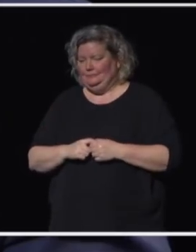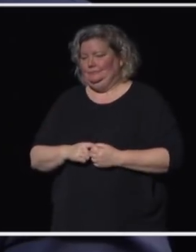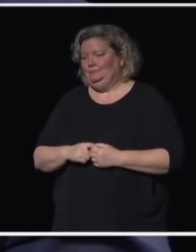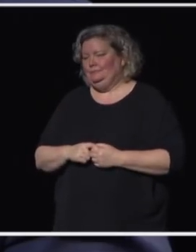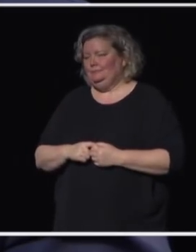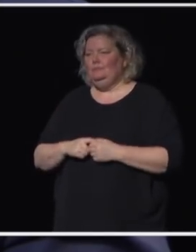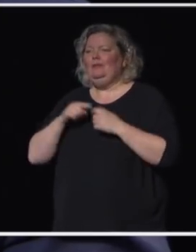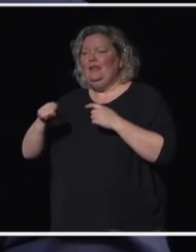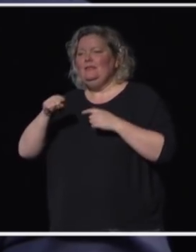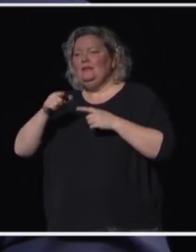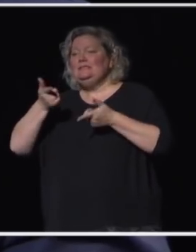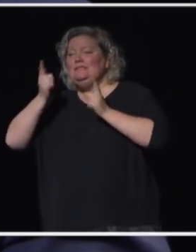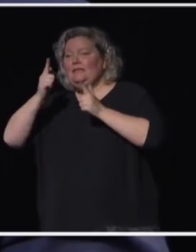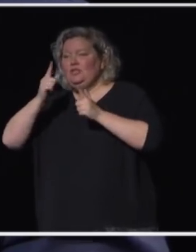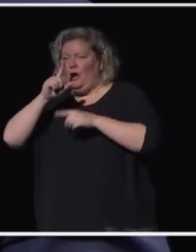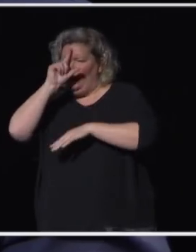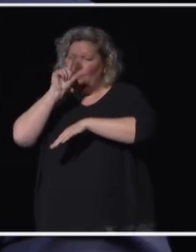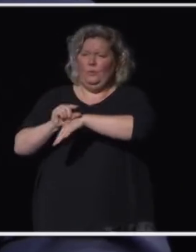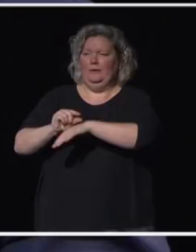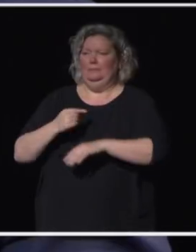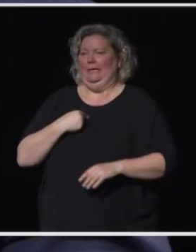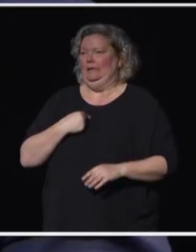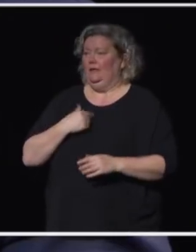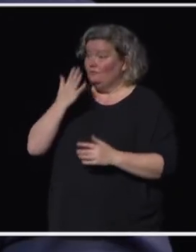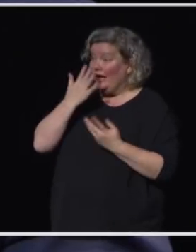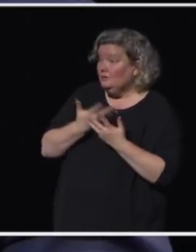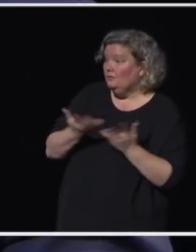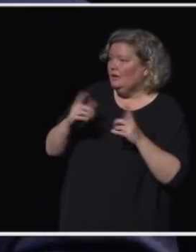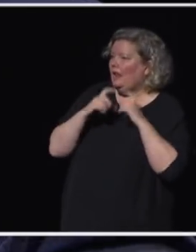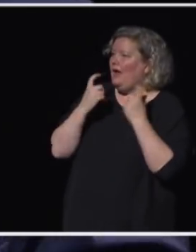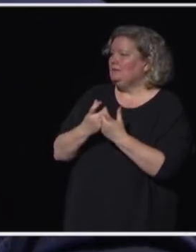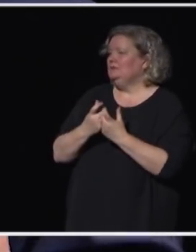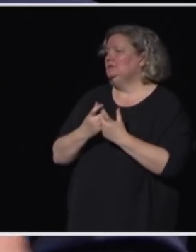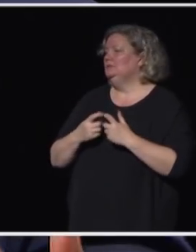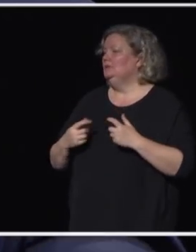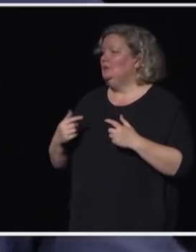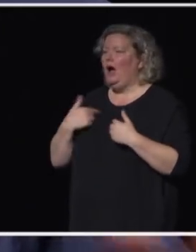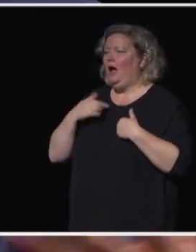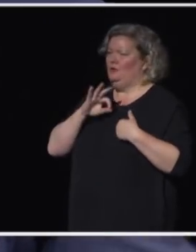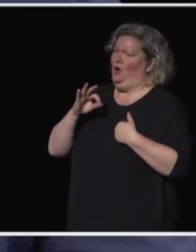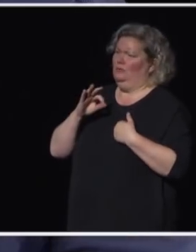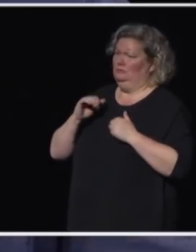He humiliated me in front of the class and I grew up in a neighbourhood -- like, I wasn't a tough guy. You know? That wasn't who I was.